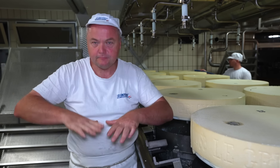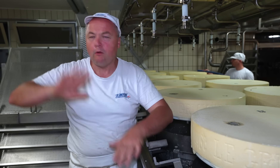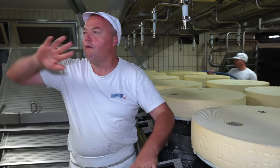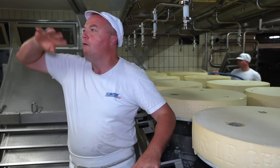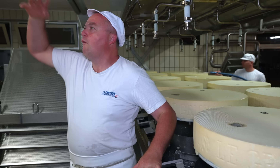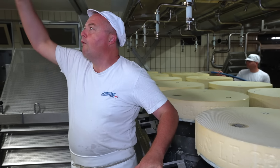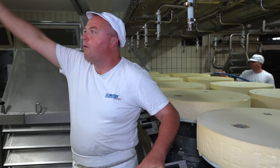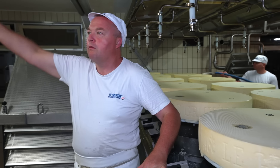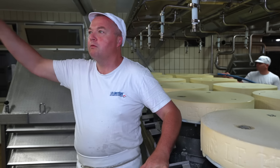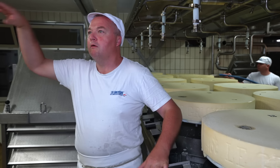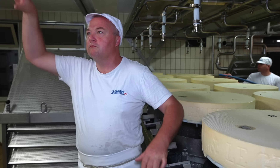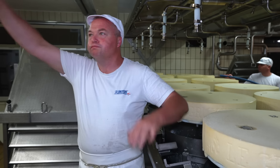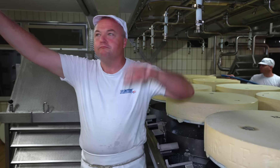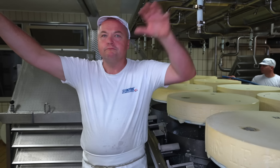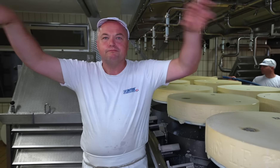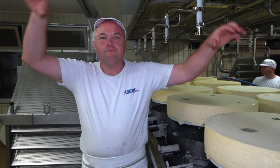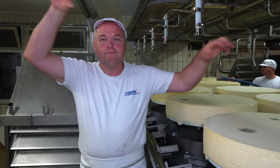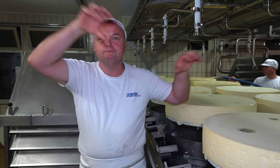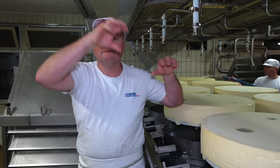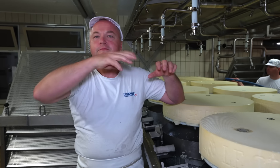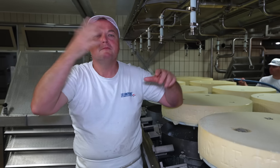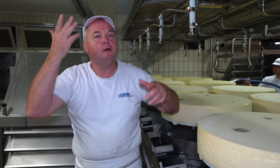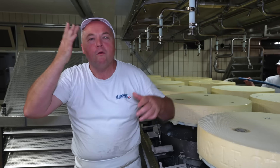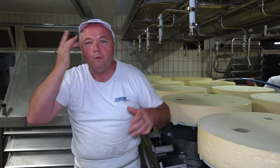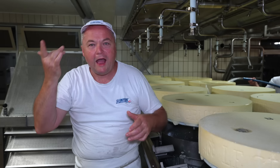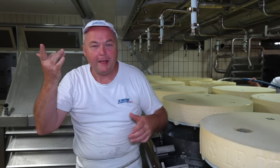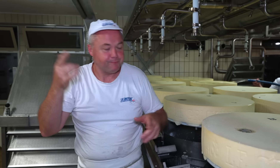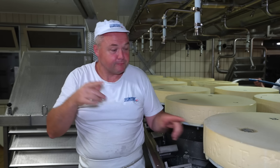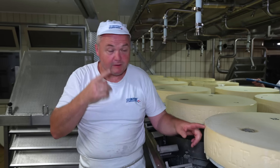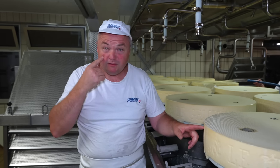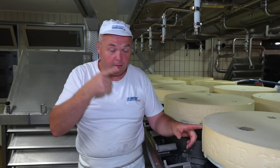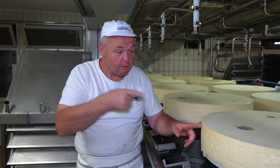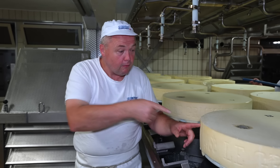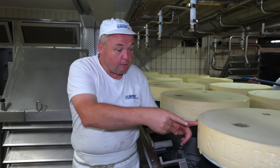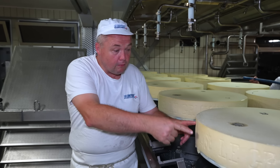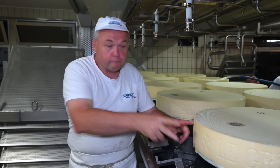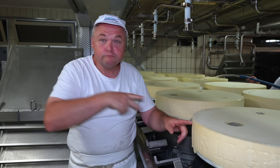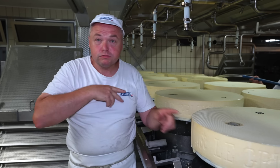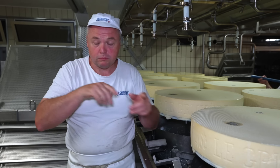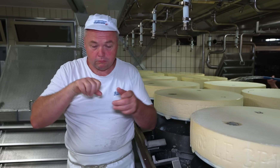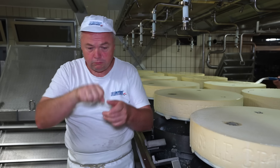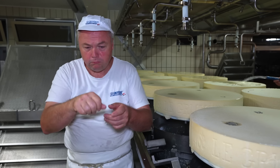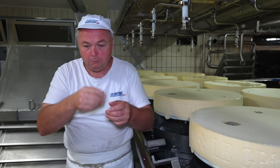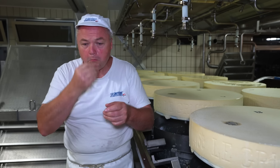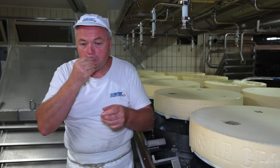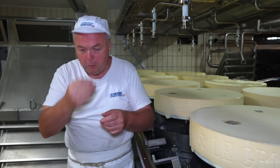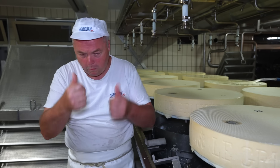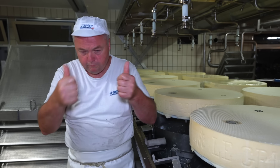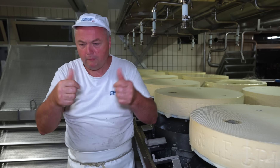Other places would have different numbers. If the cheese quality is great, that’s good.